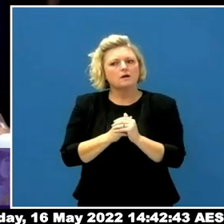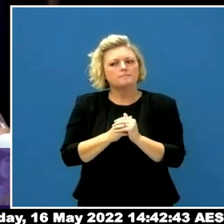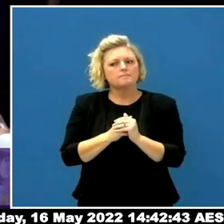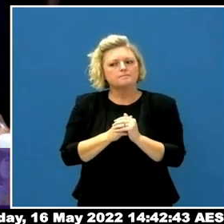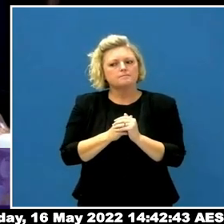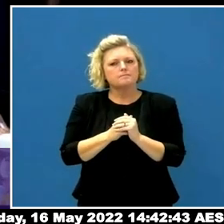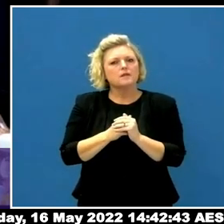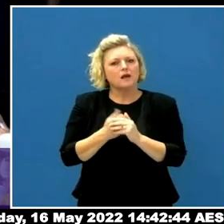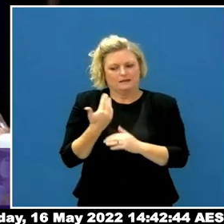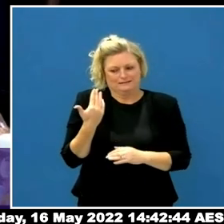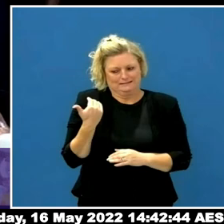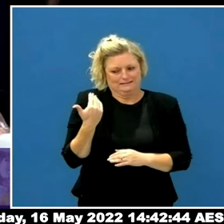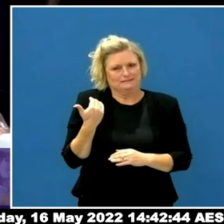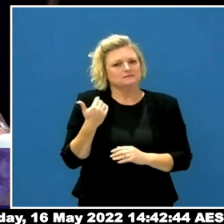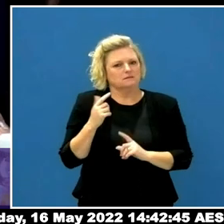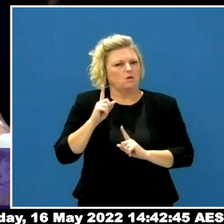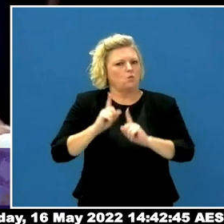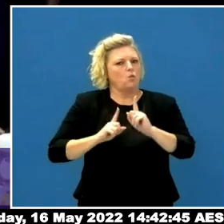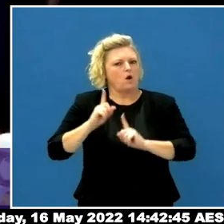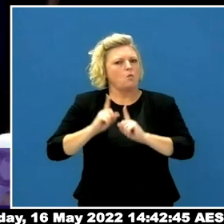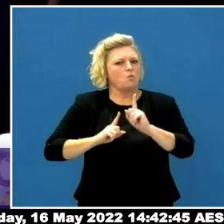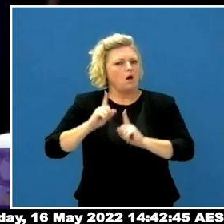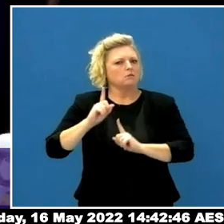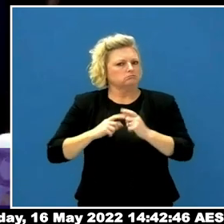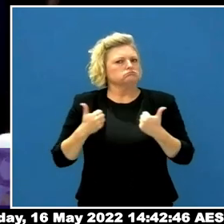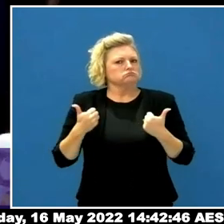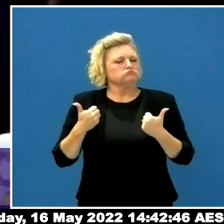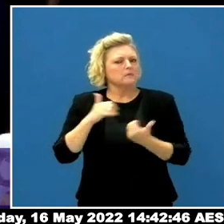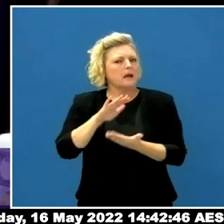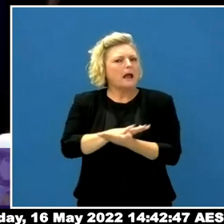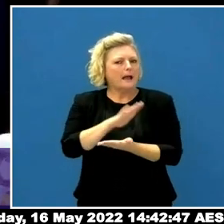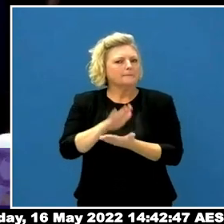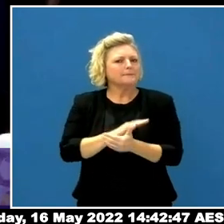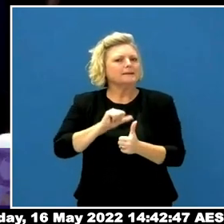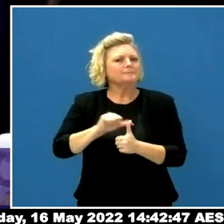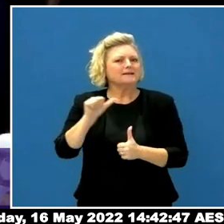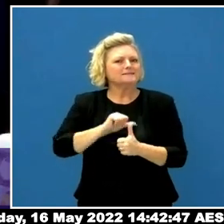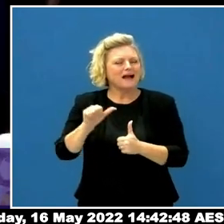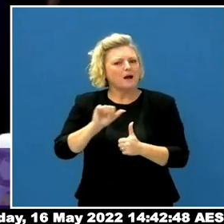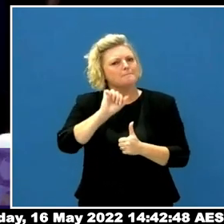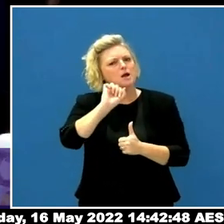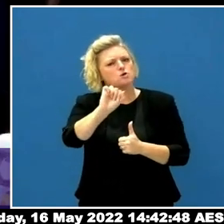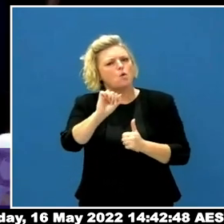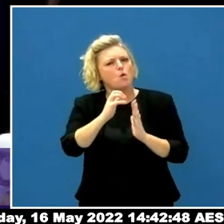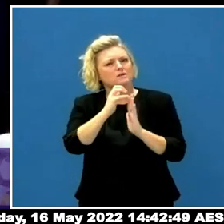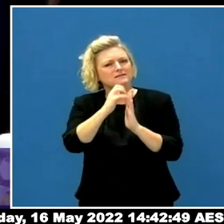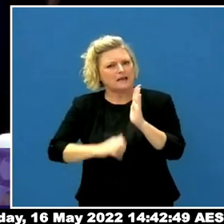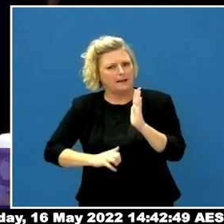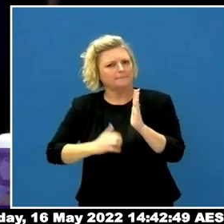submission on paragraph 38, even though you sort of said you were reluctant to make a